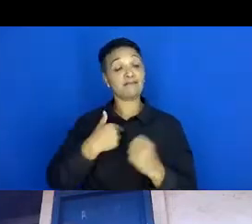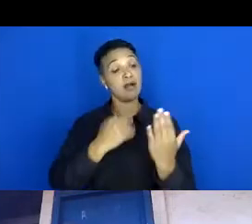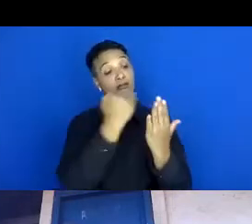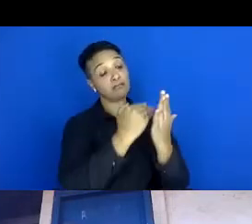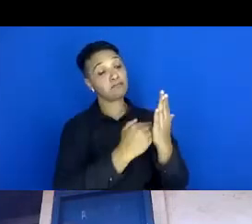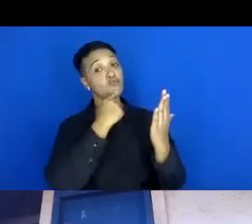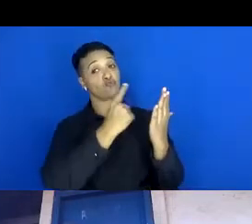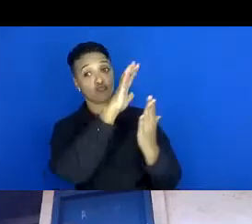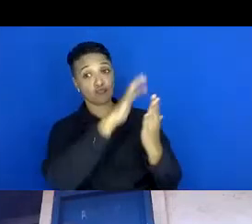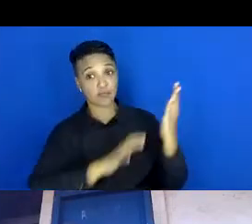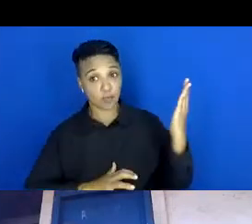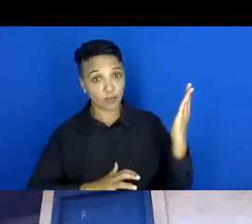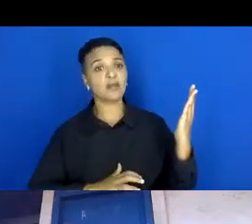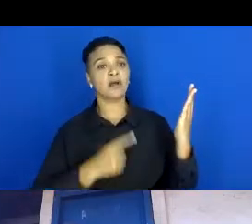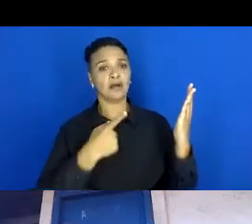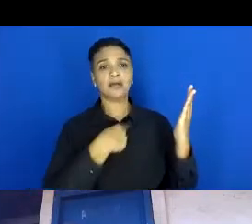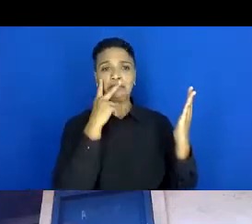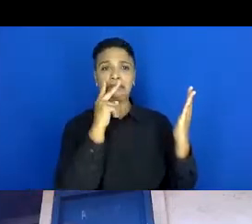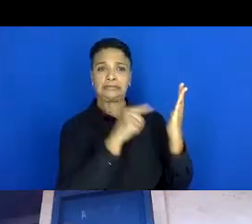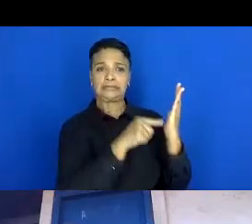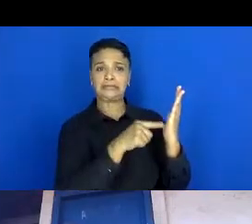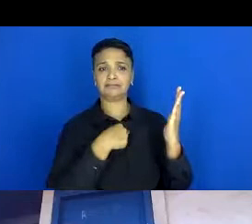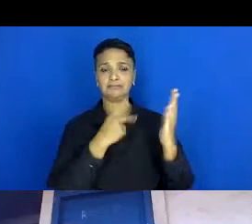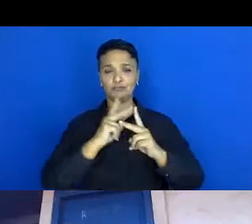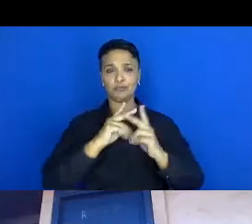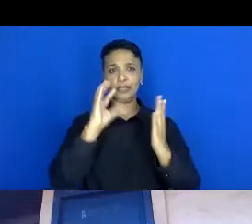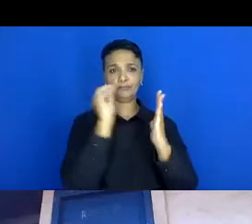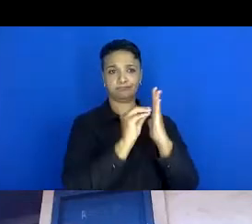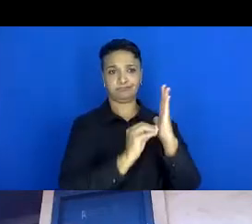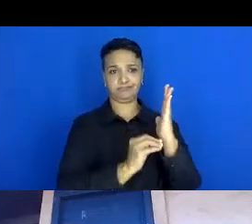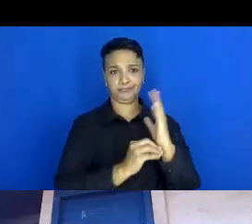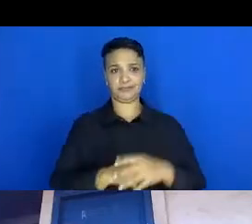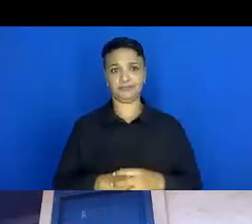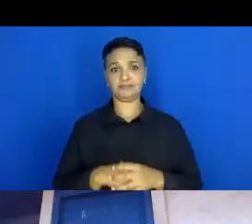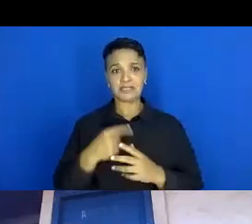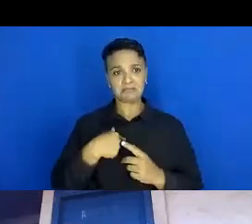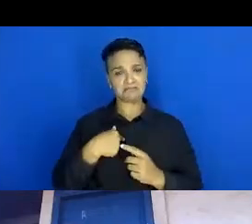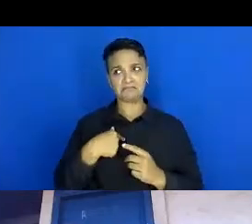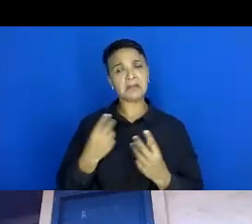tools have reduced geographic limits people with disabilities around the world